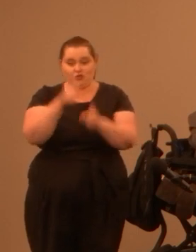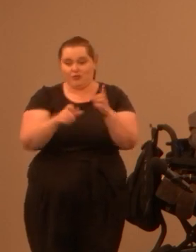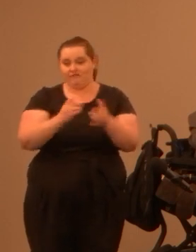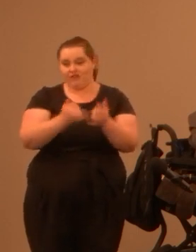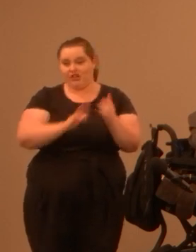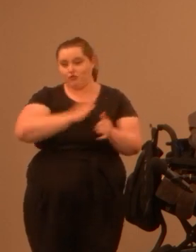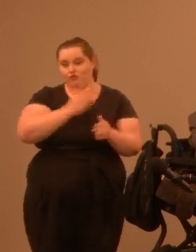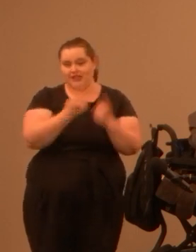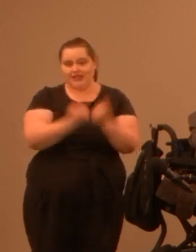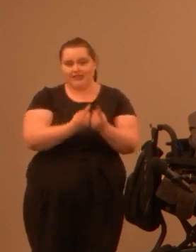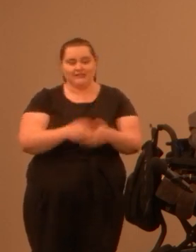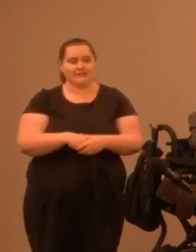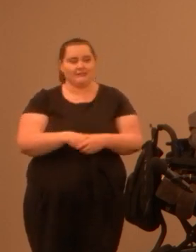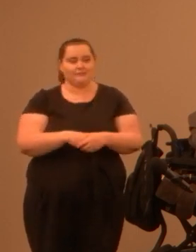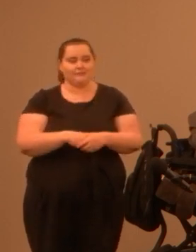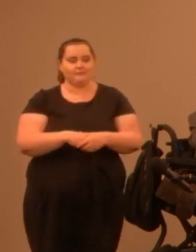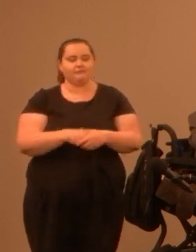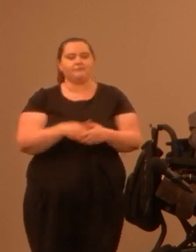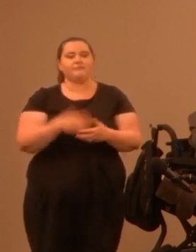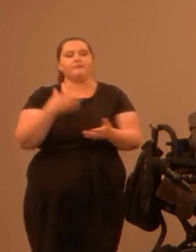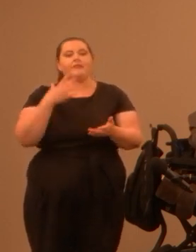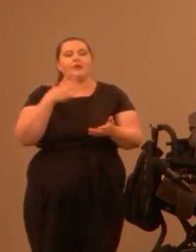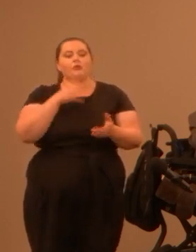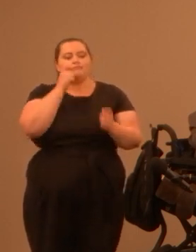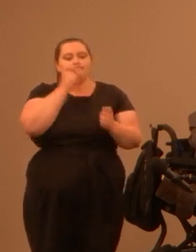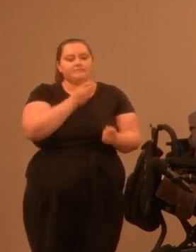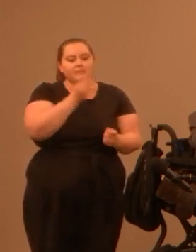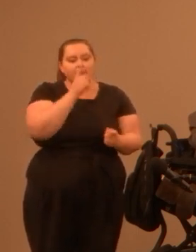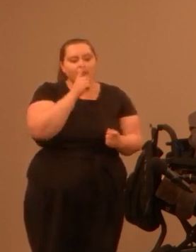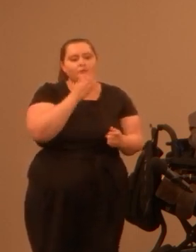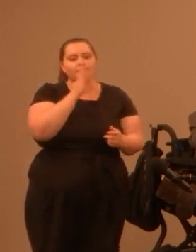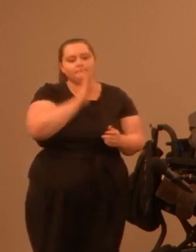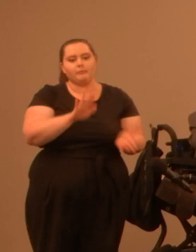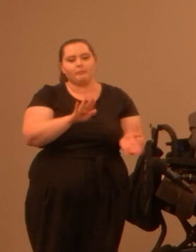of people who have sadly passed away, and particularly Ed Smith, who was a